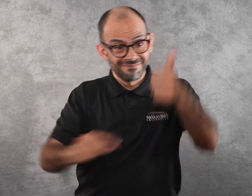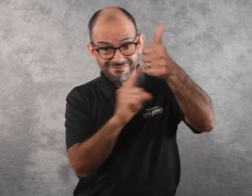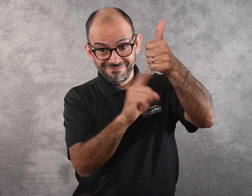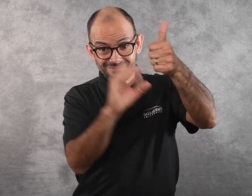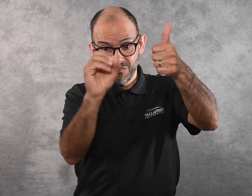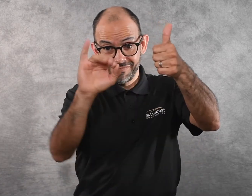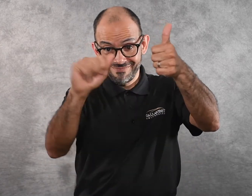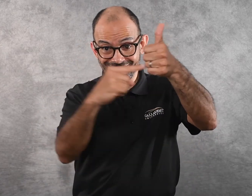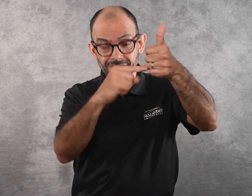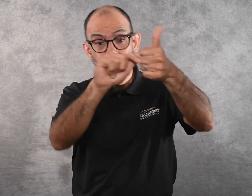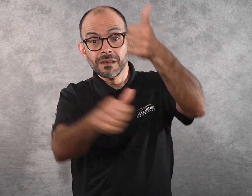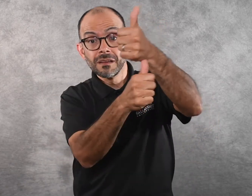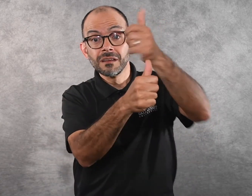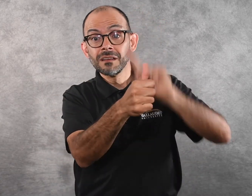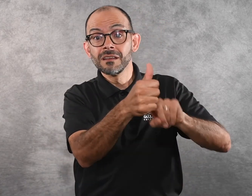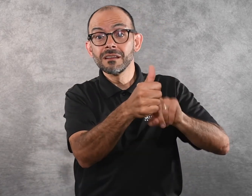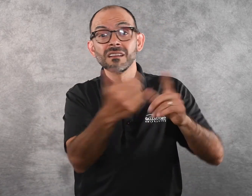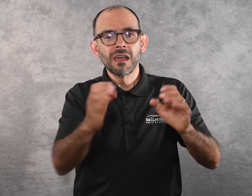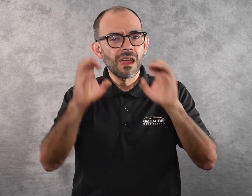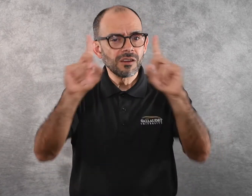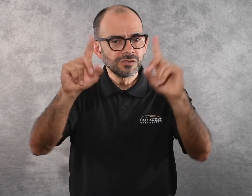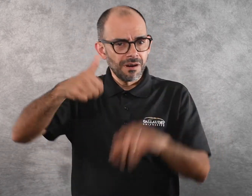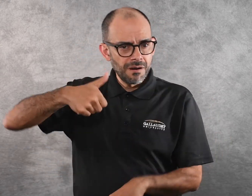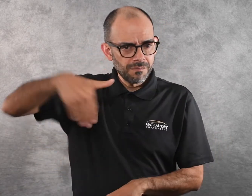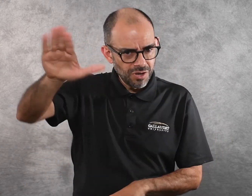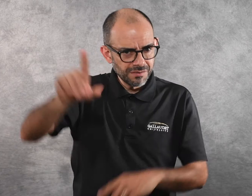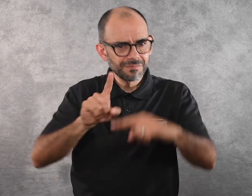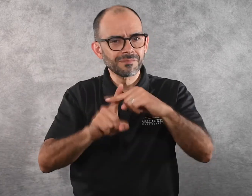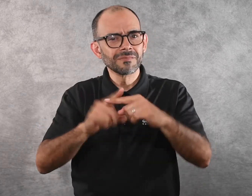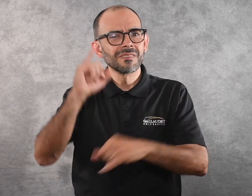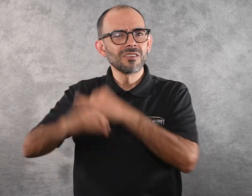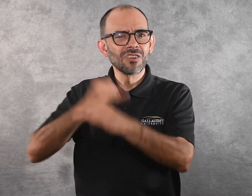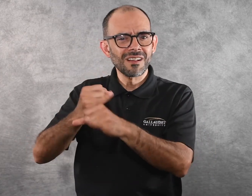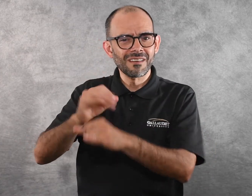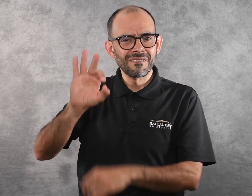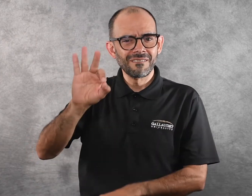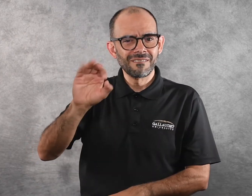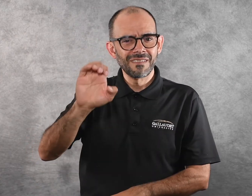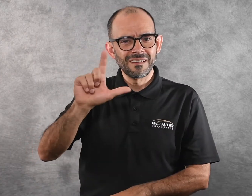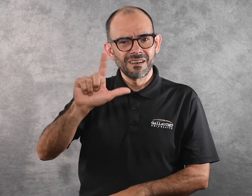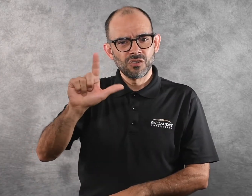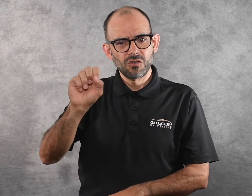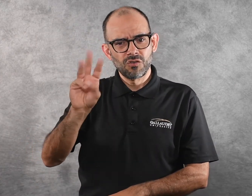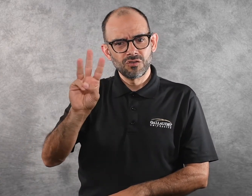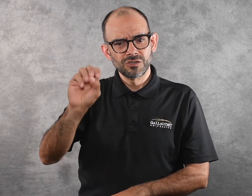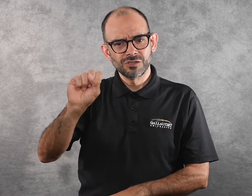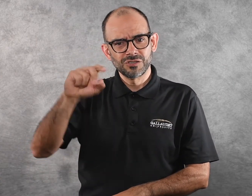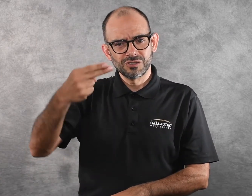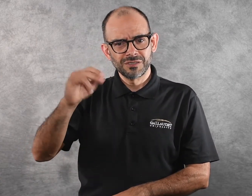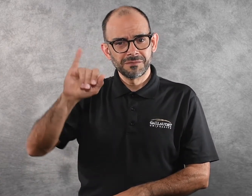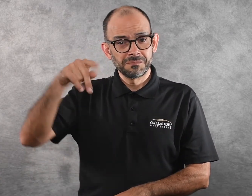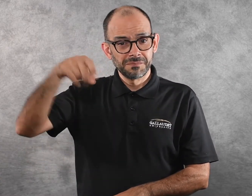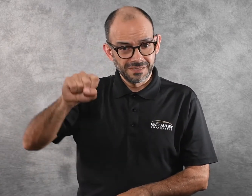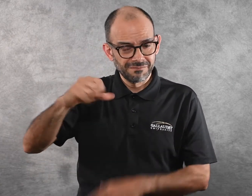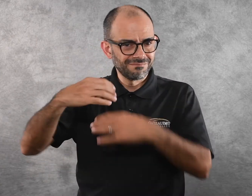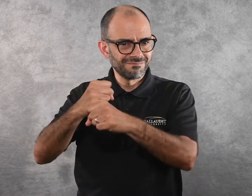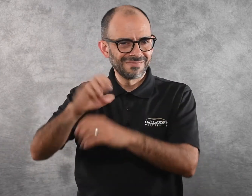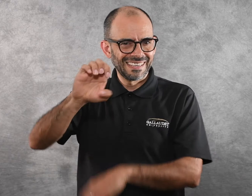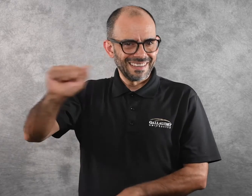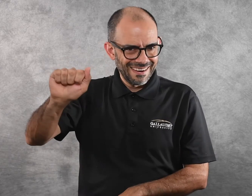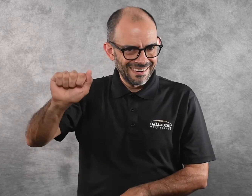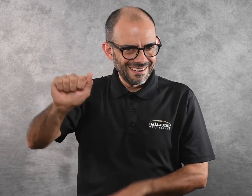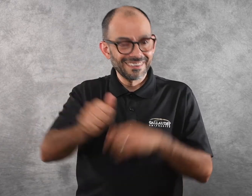Education Abroad and International Fellowships (EA)